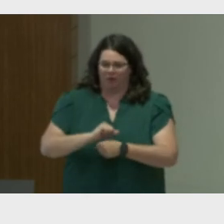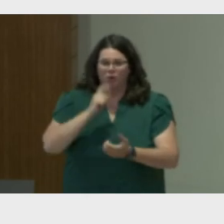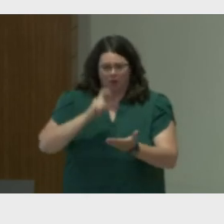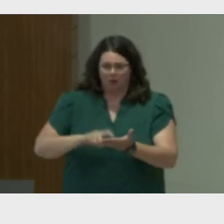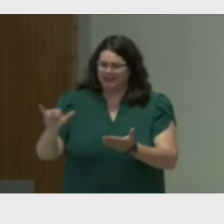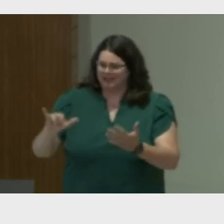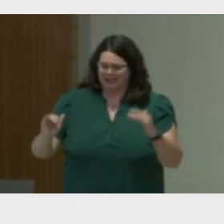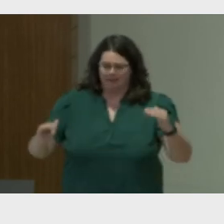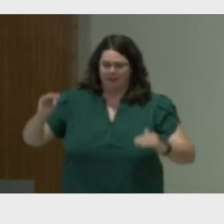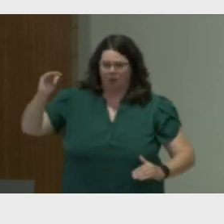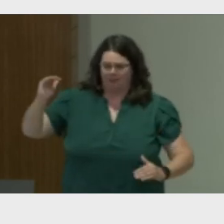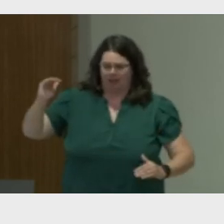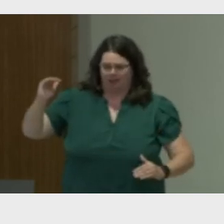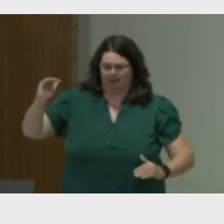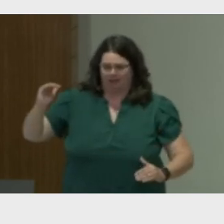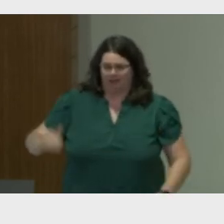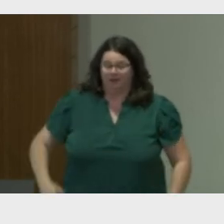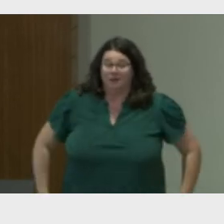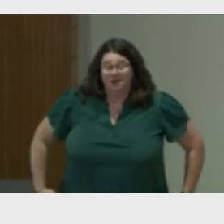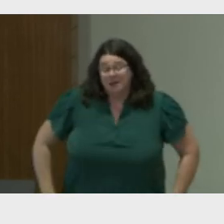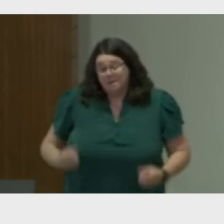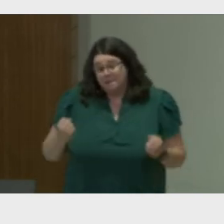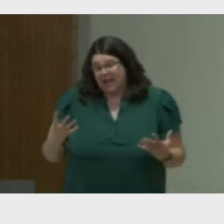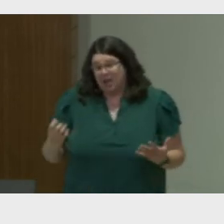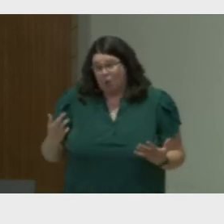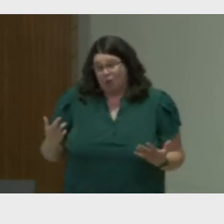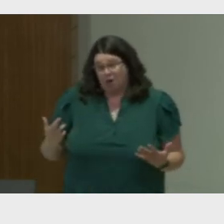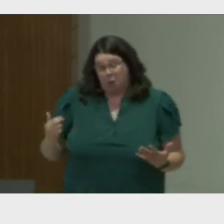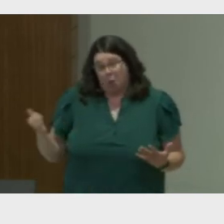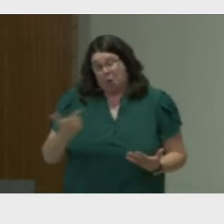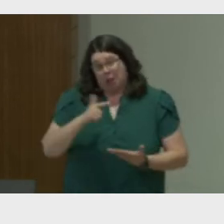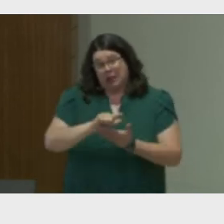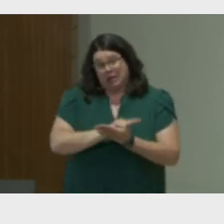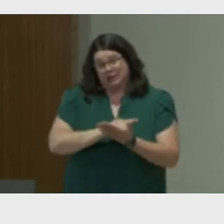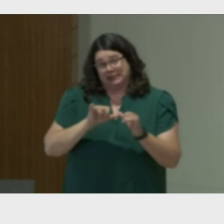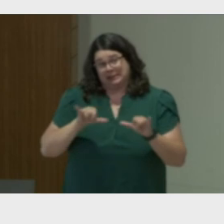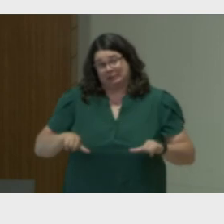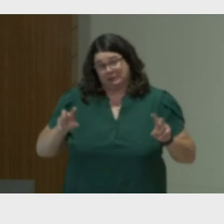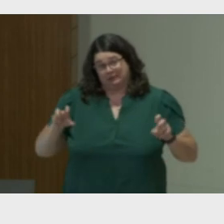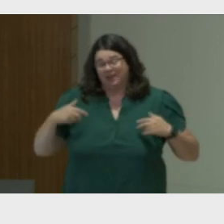Many, if not all, legal systems have institutions which discourage